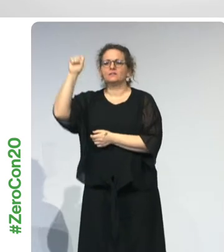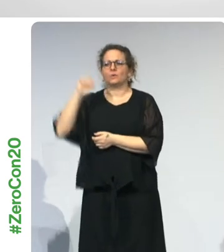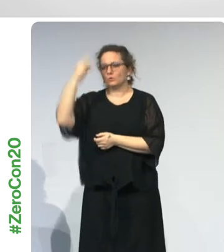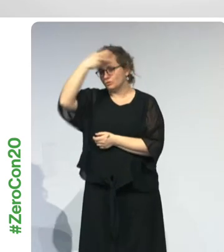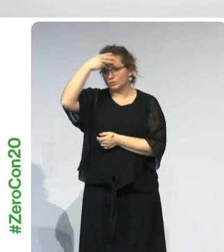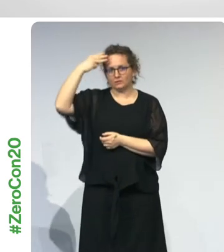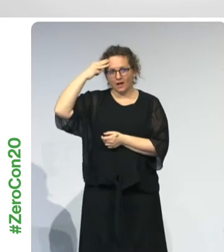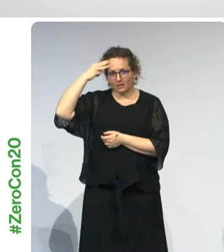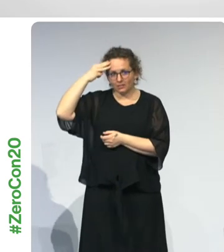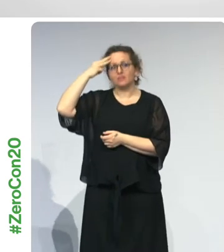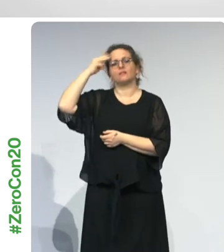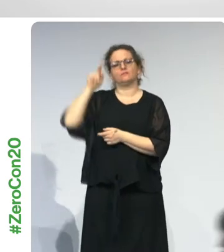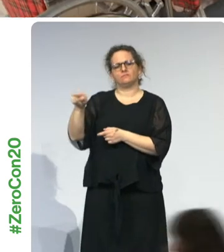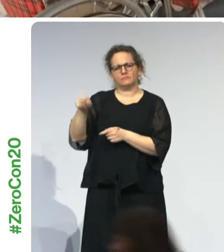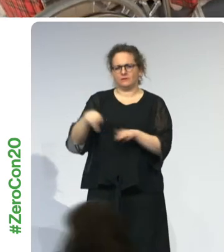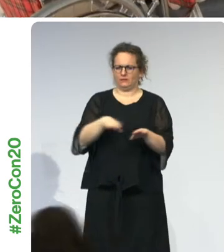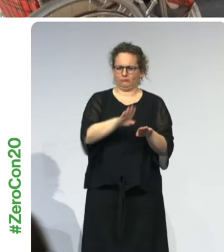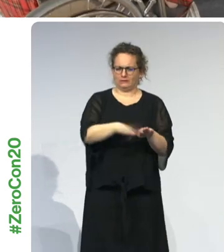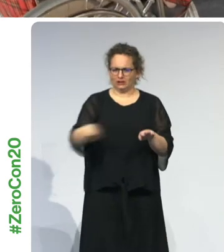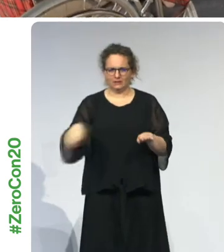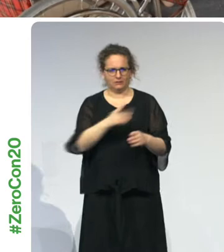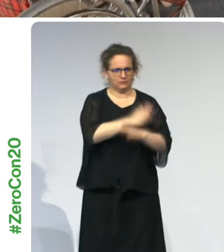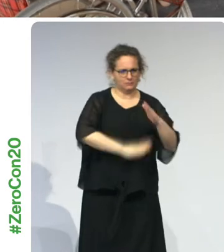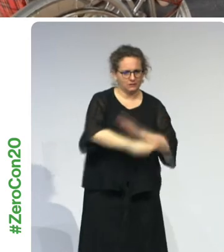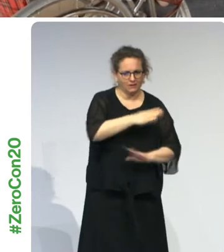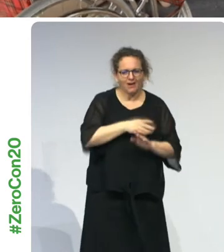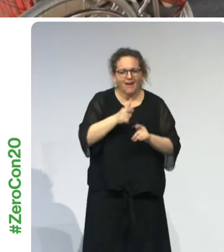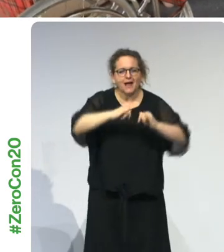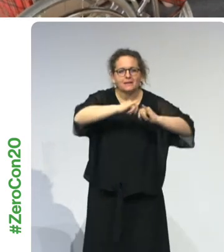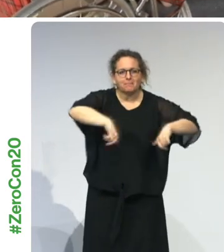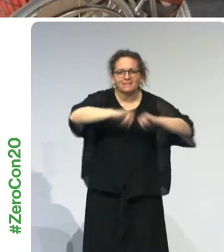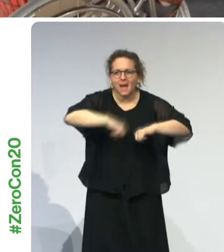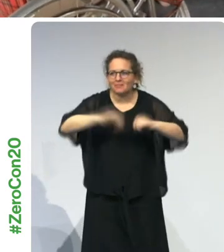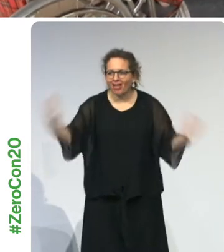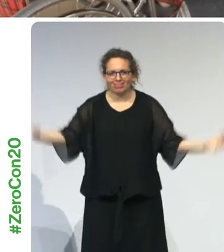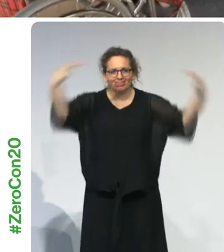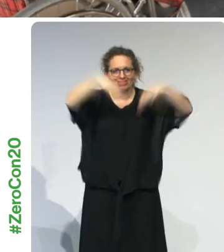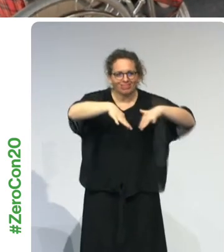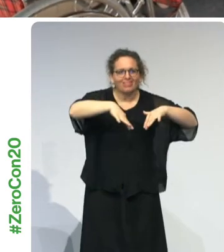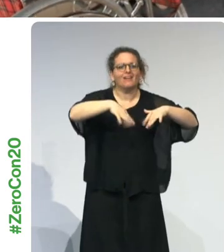children with disabilities in camps for internally displaced persons. It provides training to teachers in the